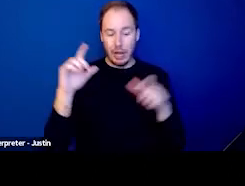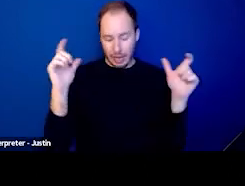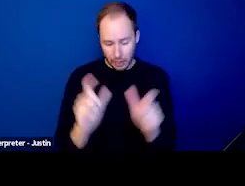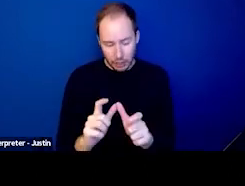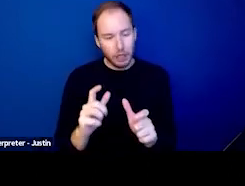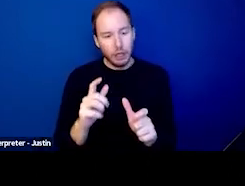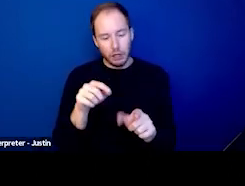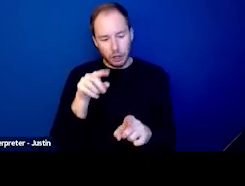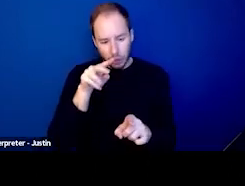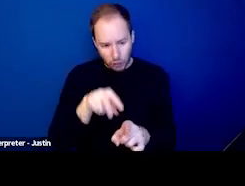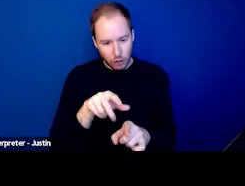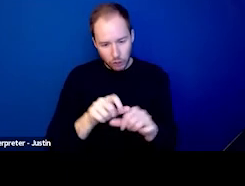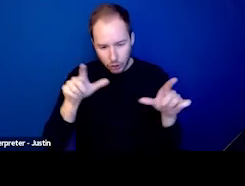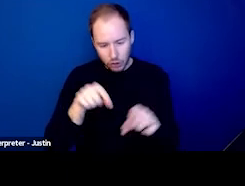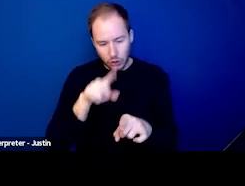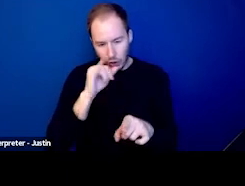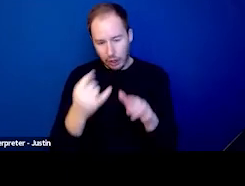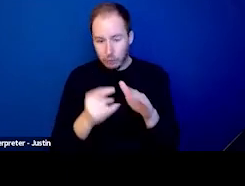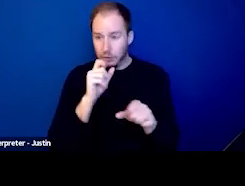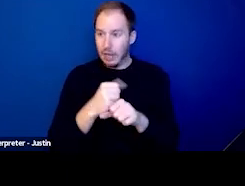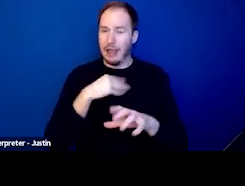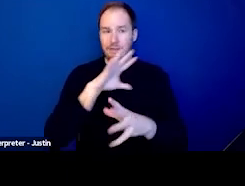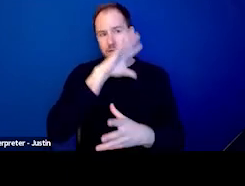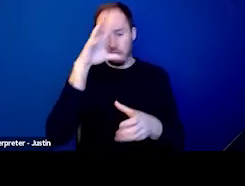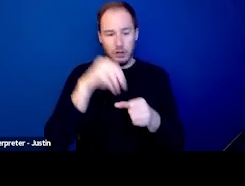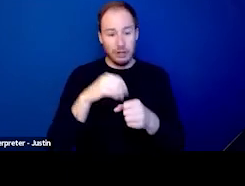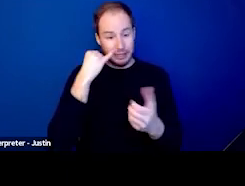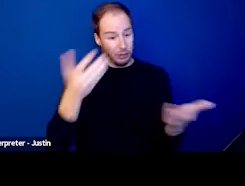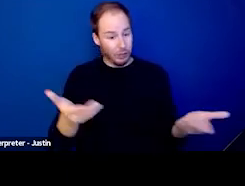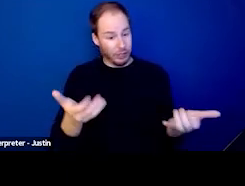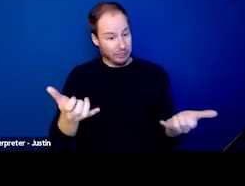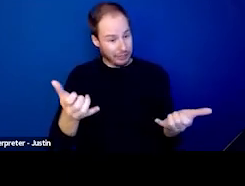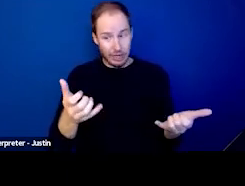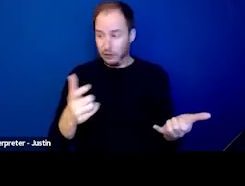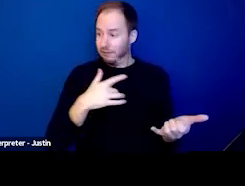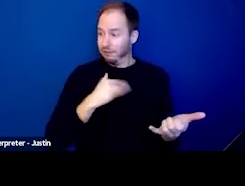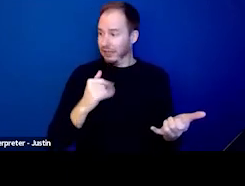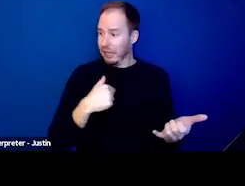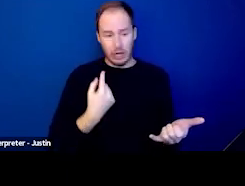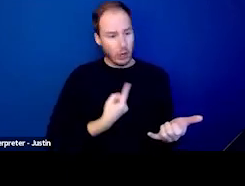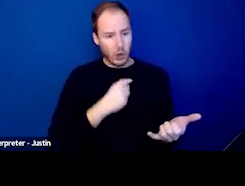So if you are a crisis center person on this call today, and you feel like you are not connected in a way